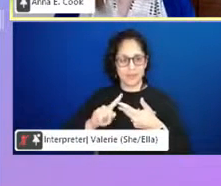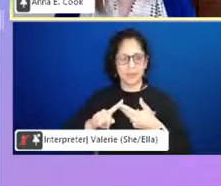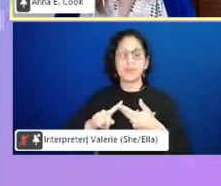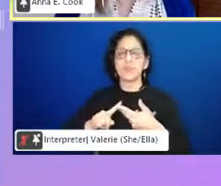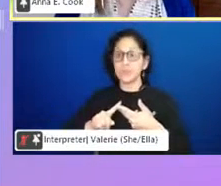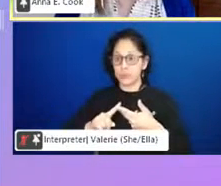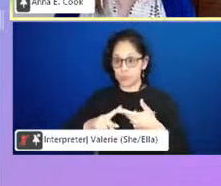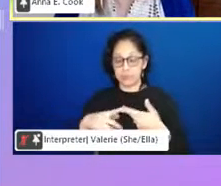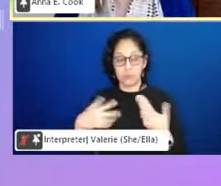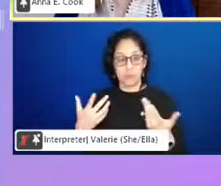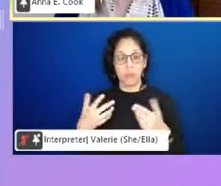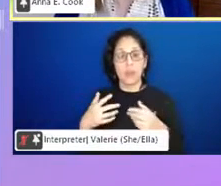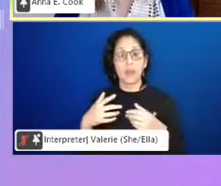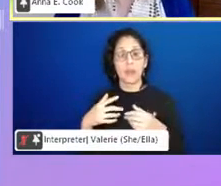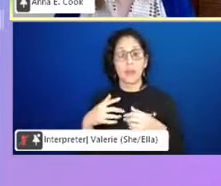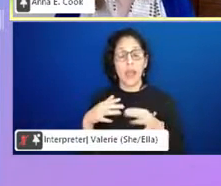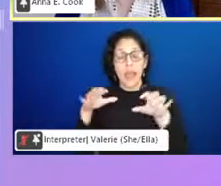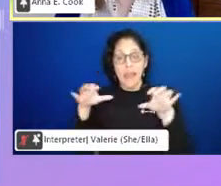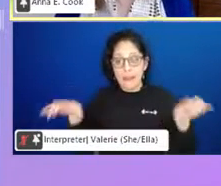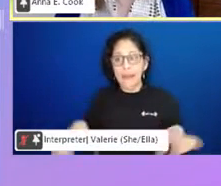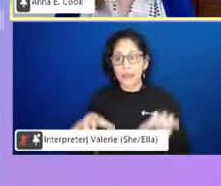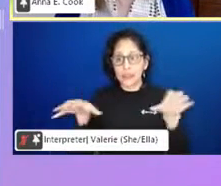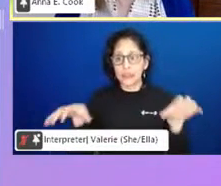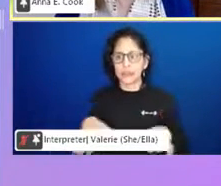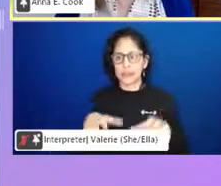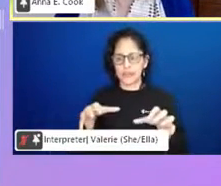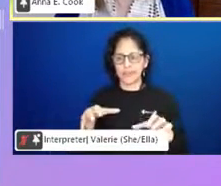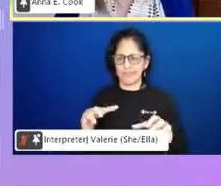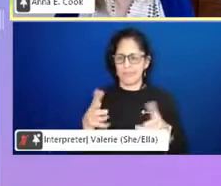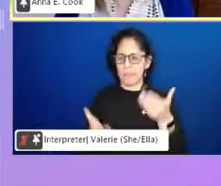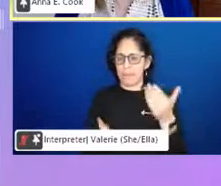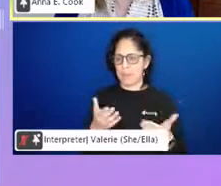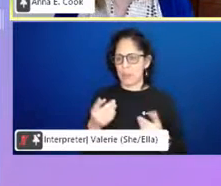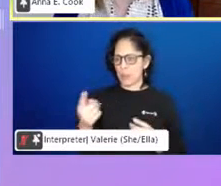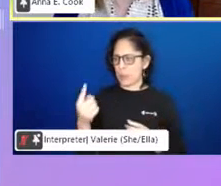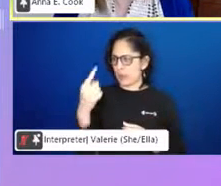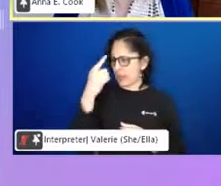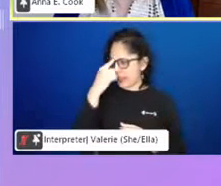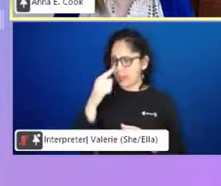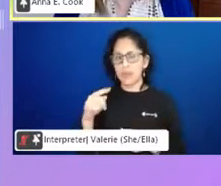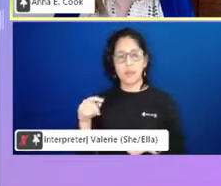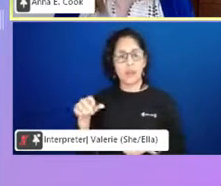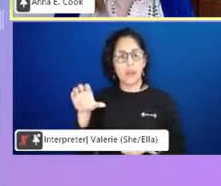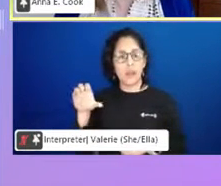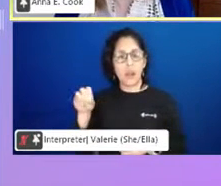when it comes to taking action you might may find the cognition screeners can help you